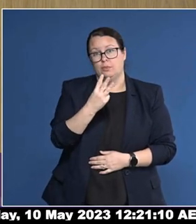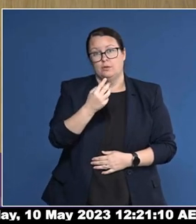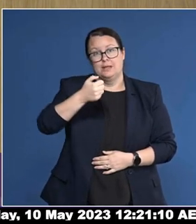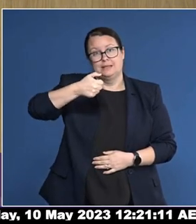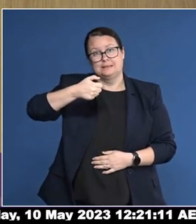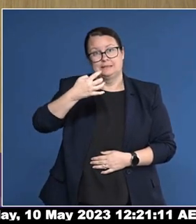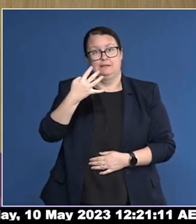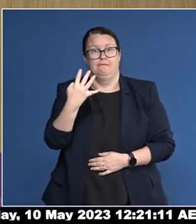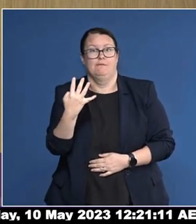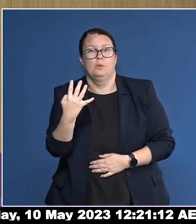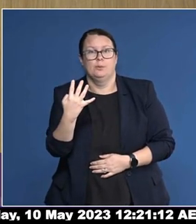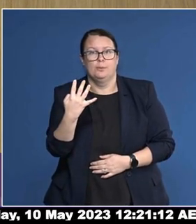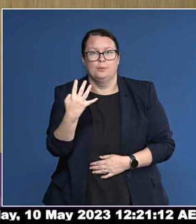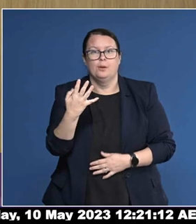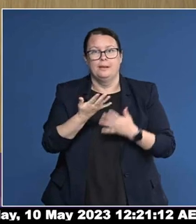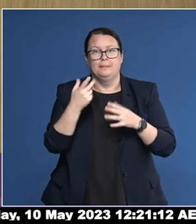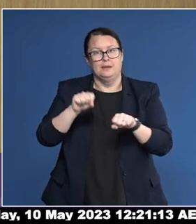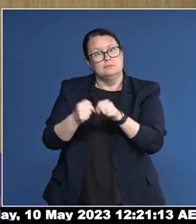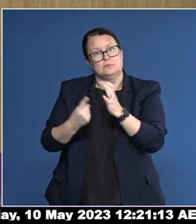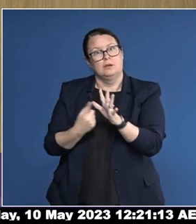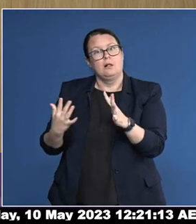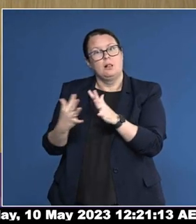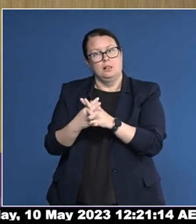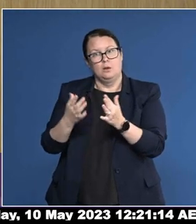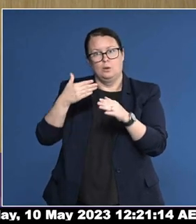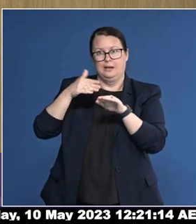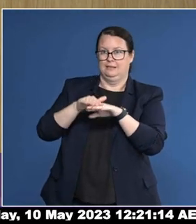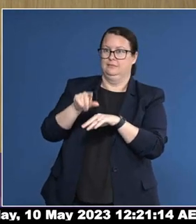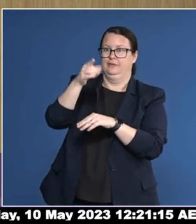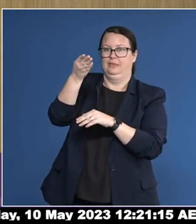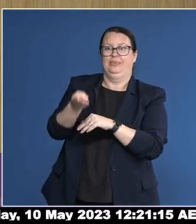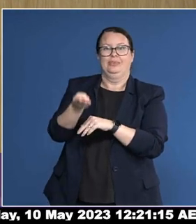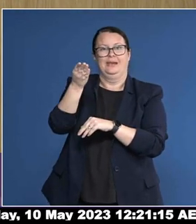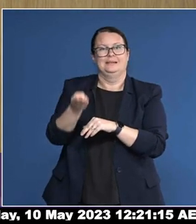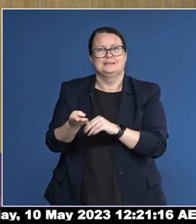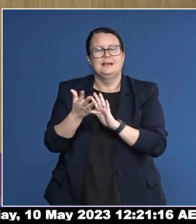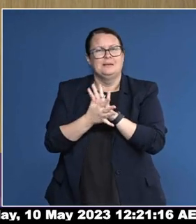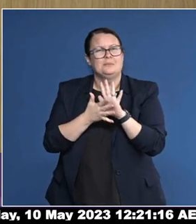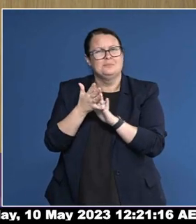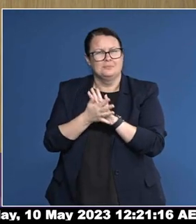would constitute an offence, then there was an awareness that there was an option open to